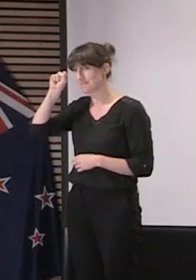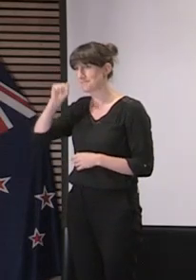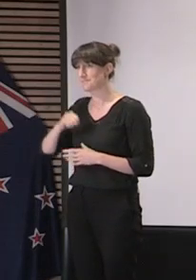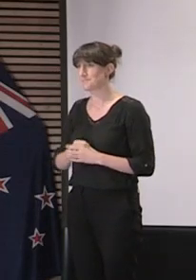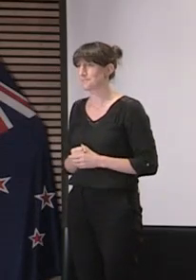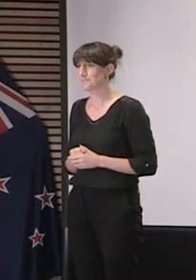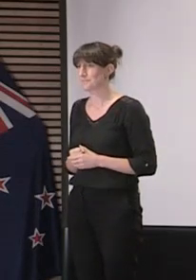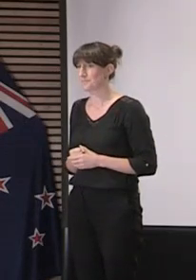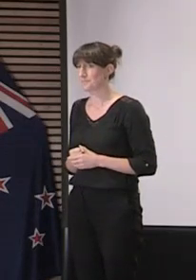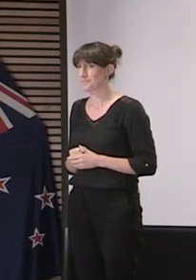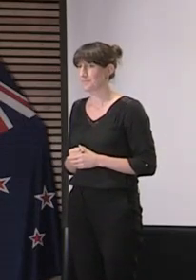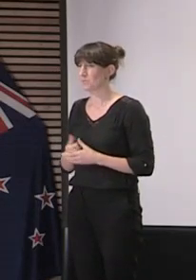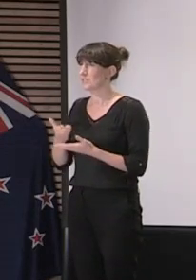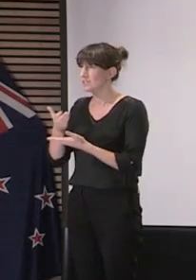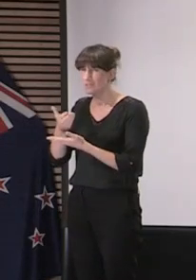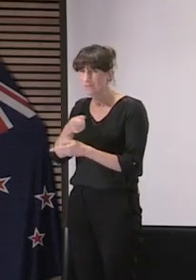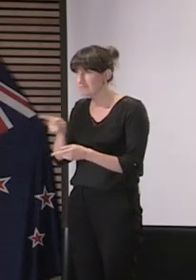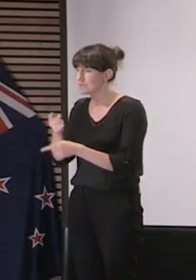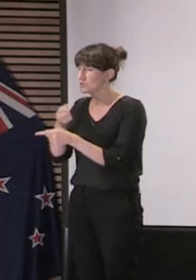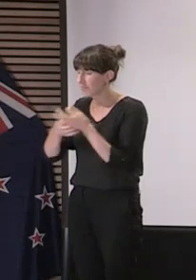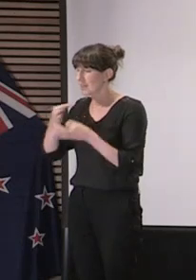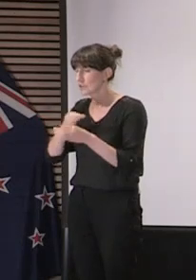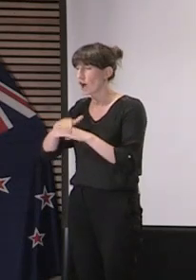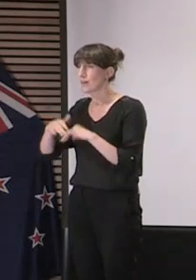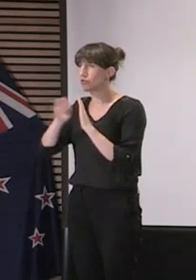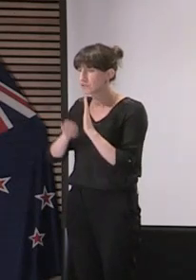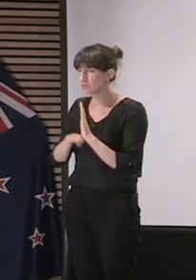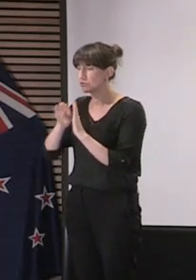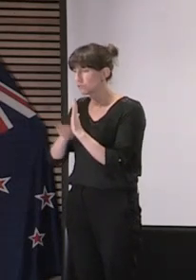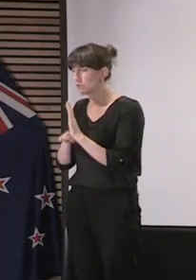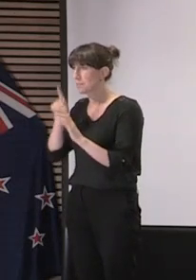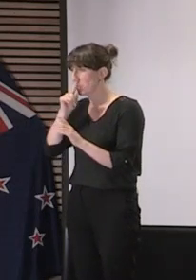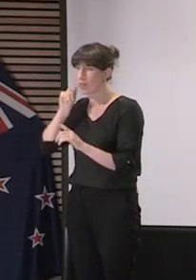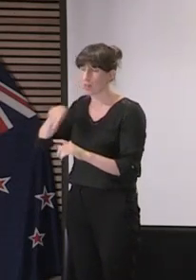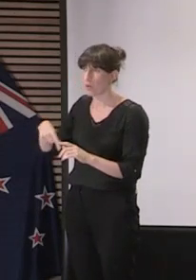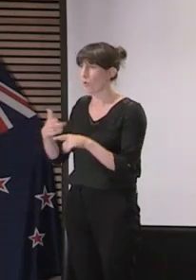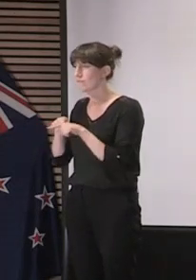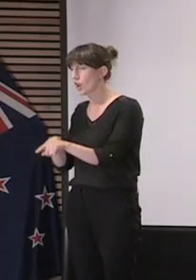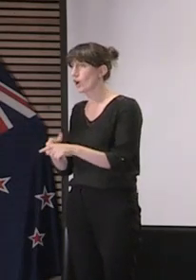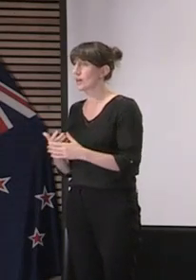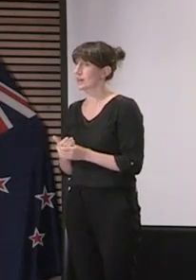things that needs to be recognised in amongst all of these discussions we're having